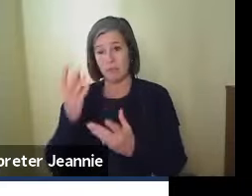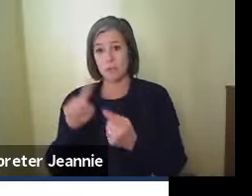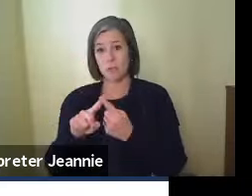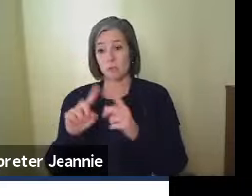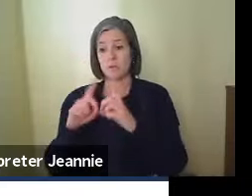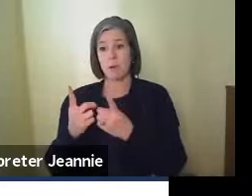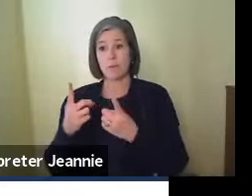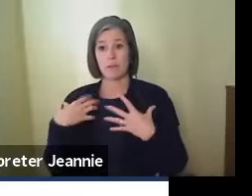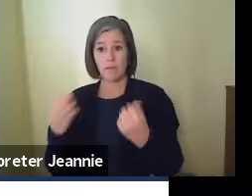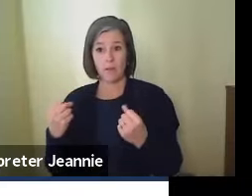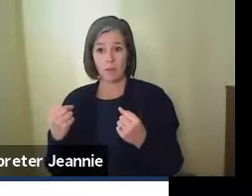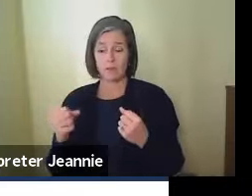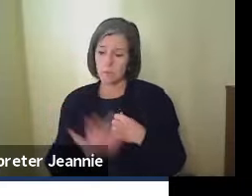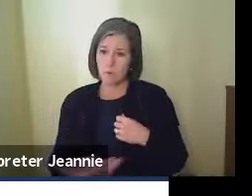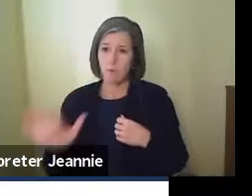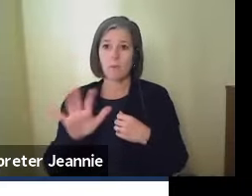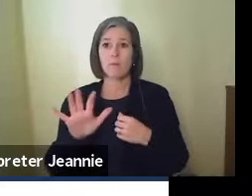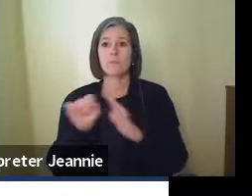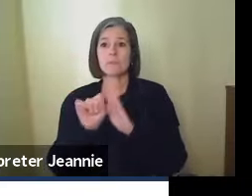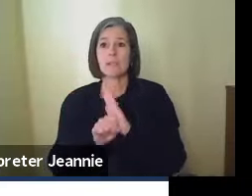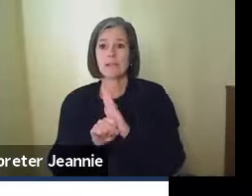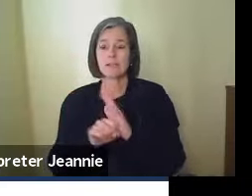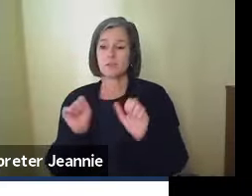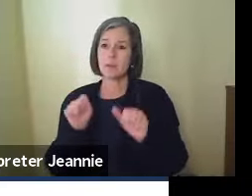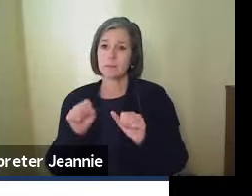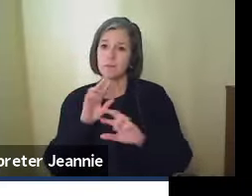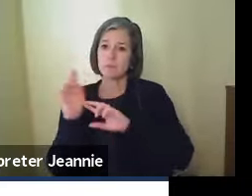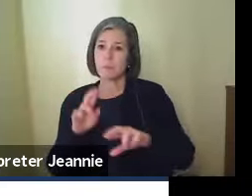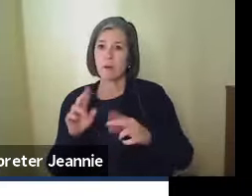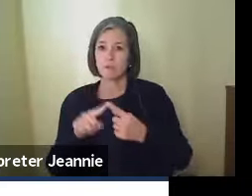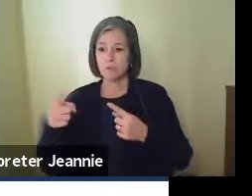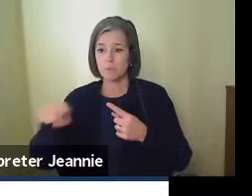across the state to be able to respond to the needs that exist within each county.